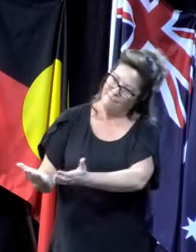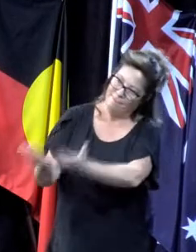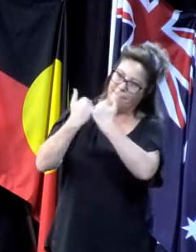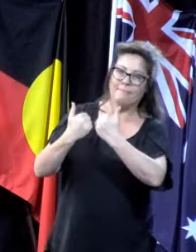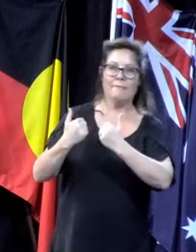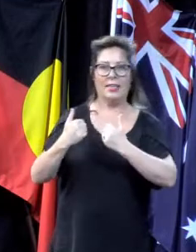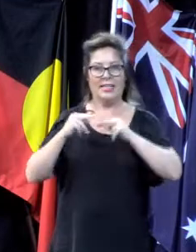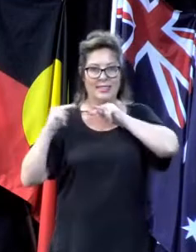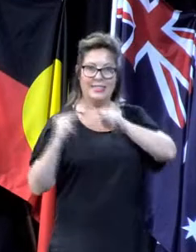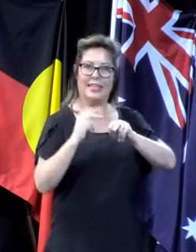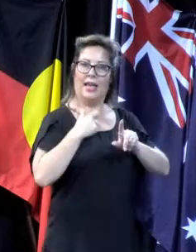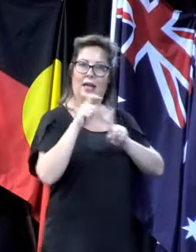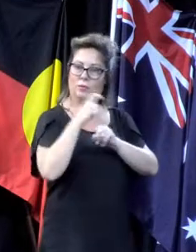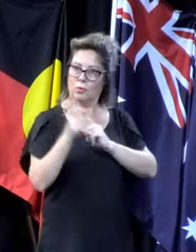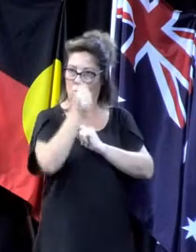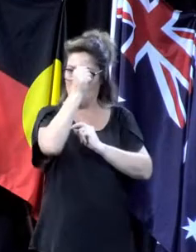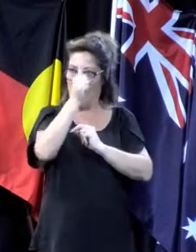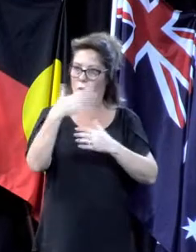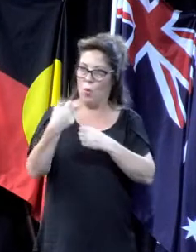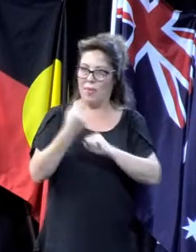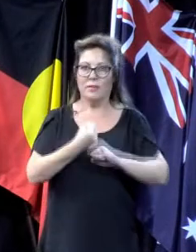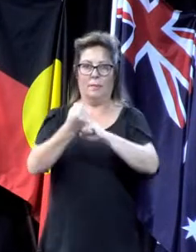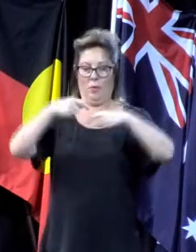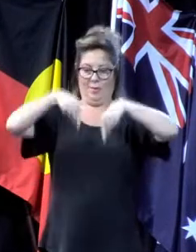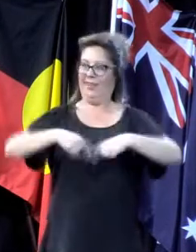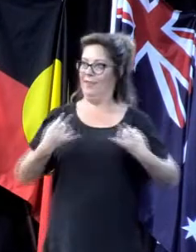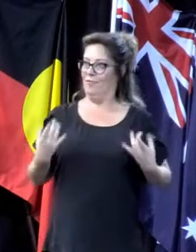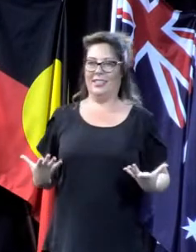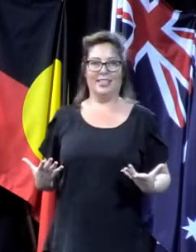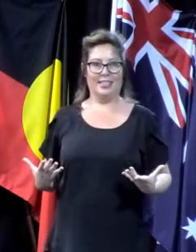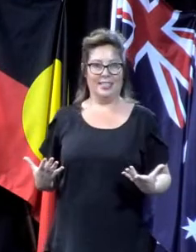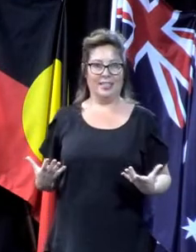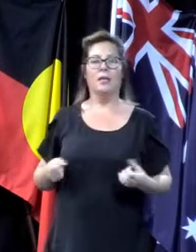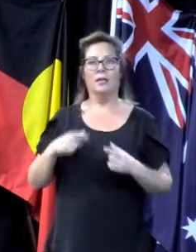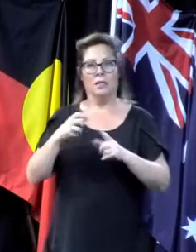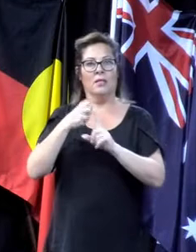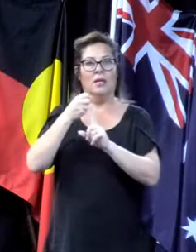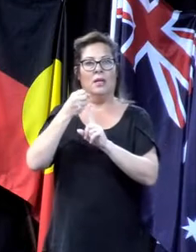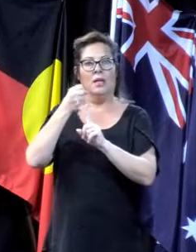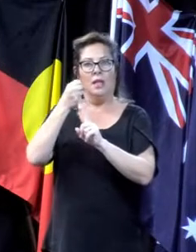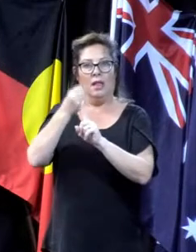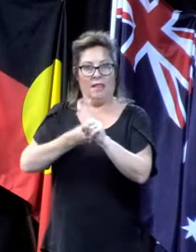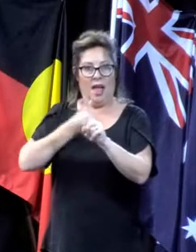from all within our school. So, we have the advocacy, and it's about student center.